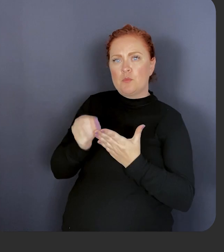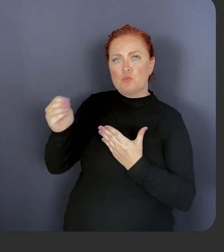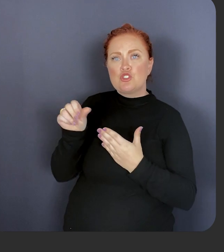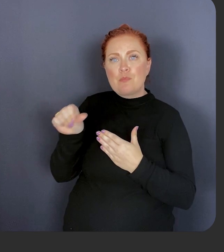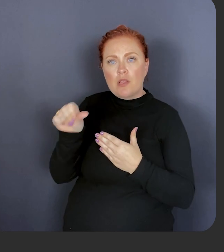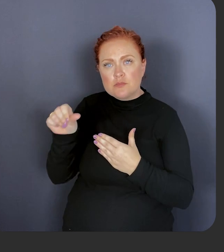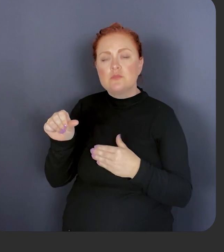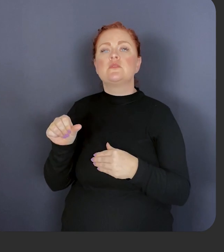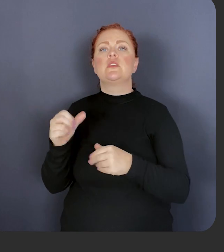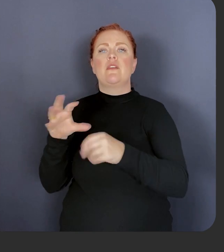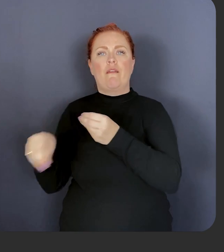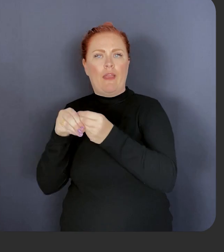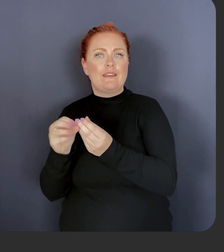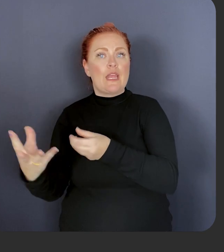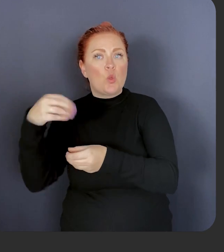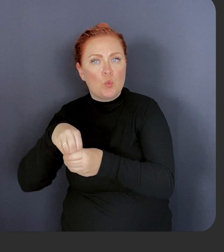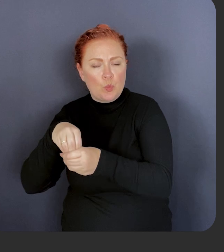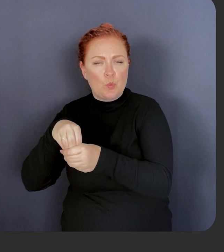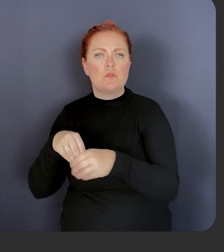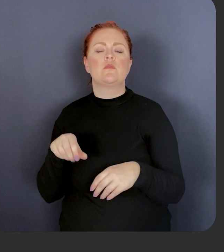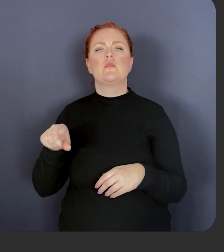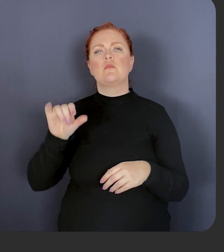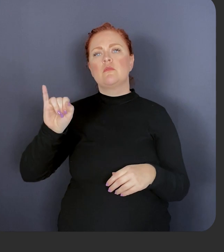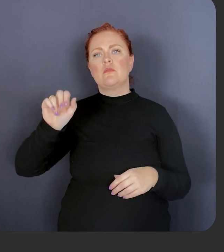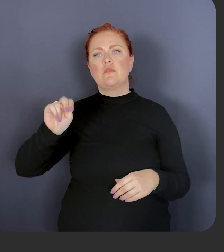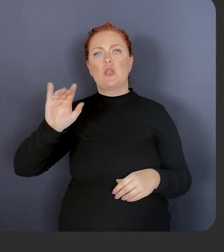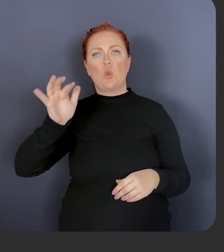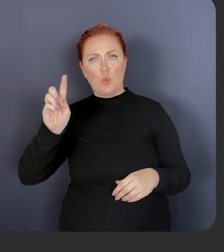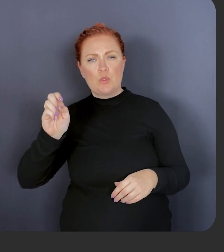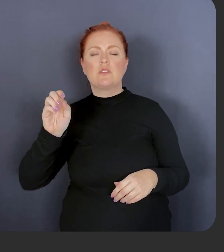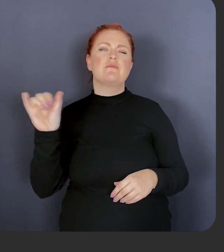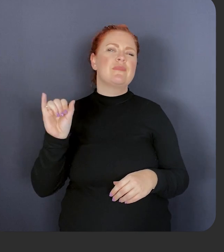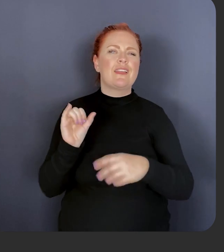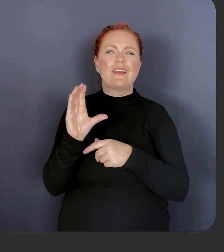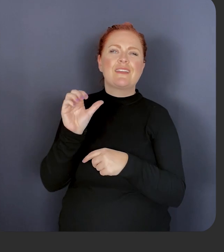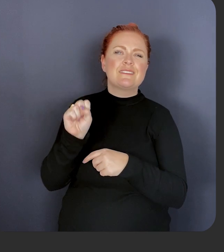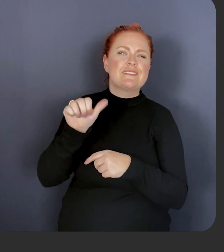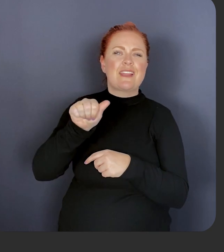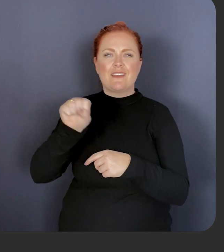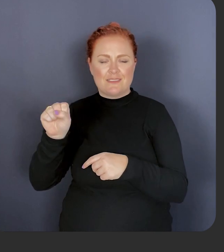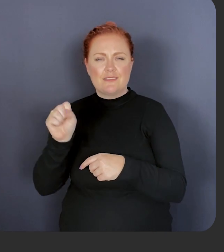We're going to add the include. And so this is include, the SaaS thing, and then in